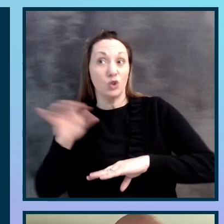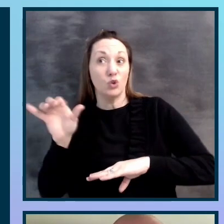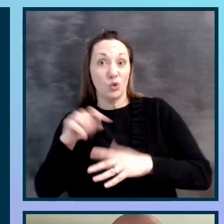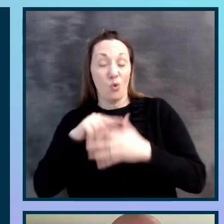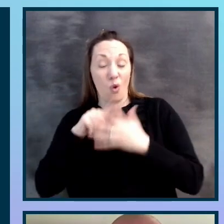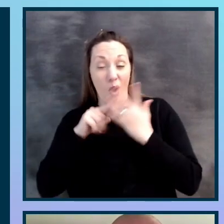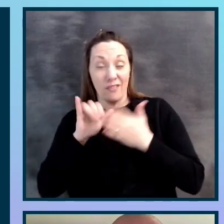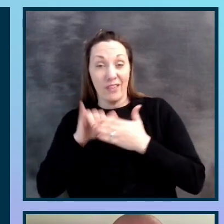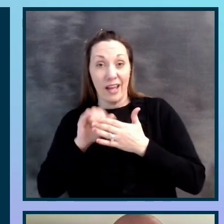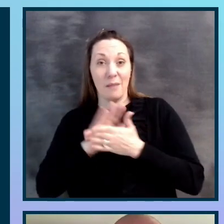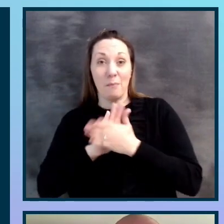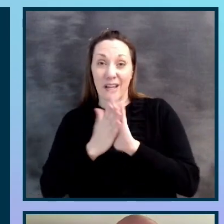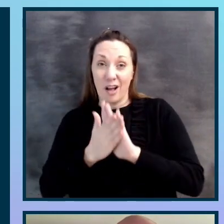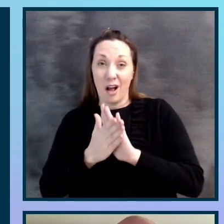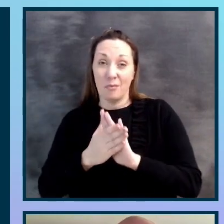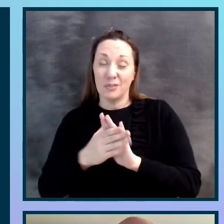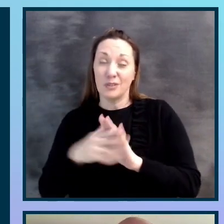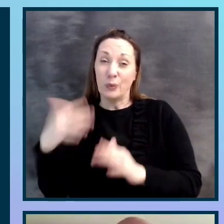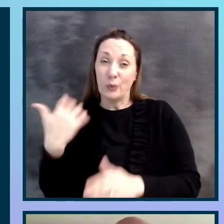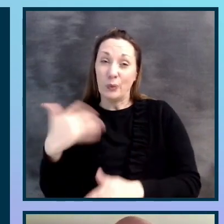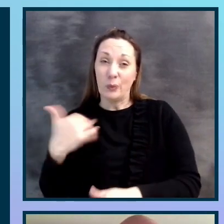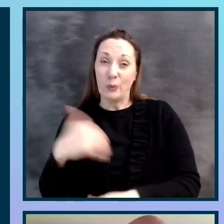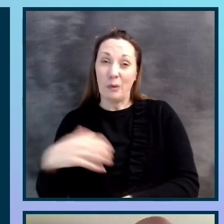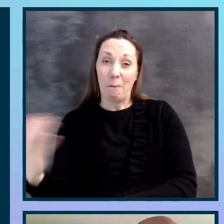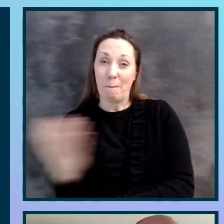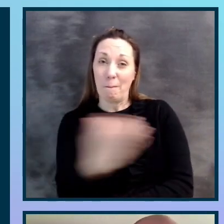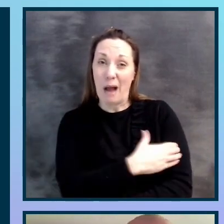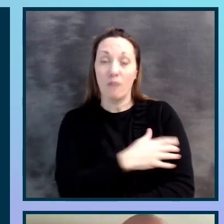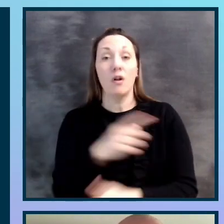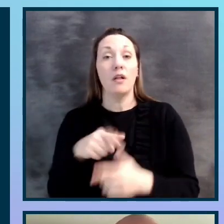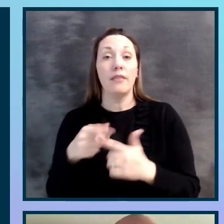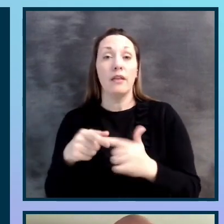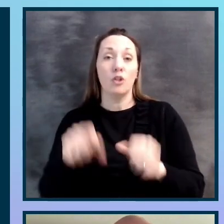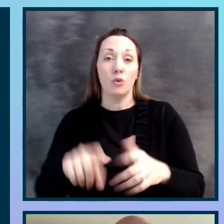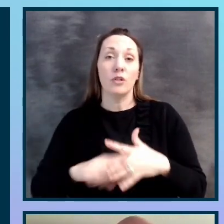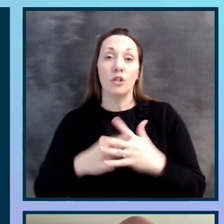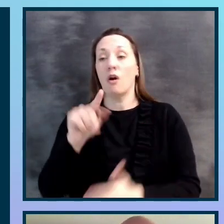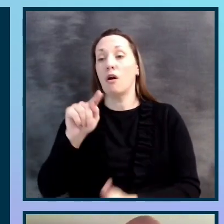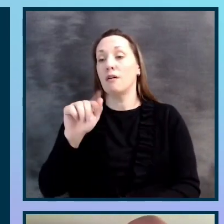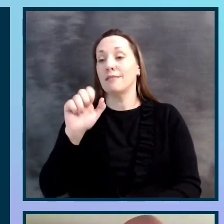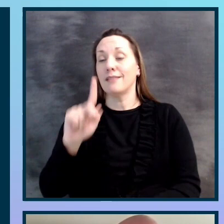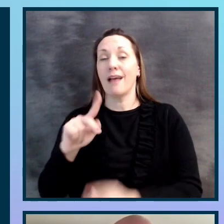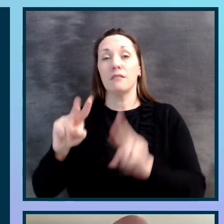it becomes incredibly powerful and you can then start your task analysis and you can then start evaluating